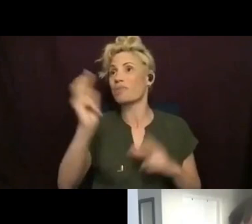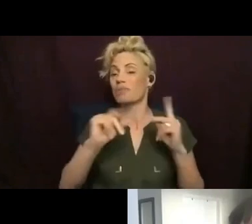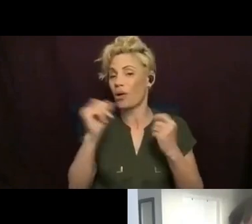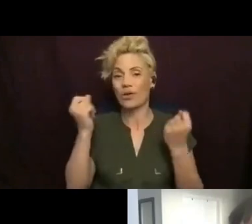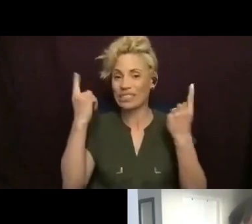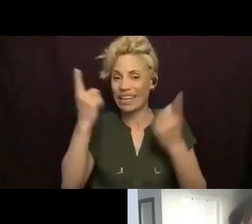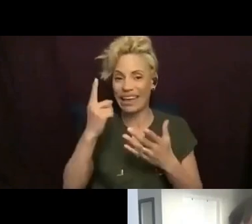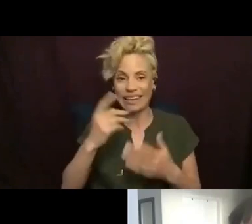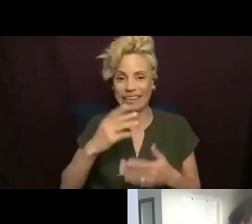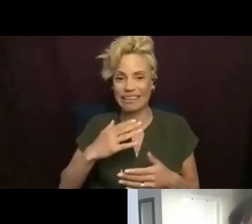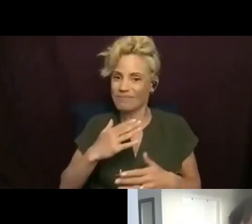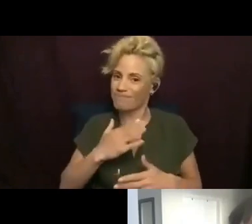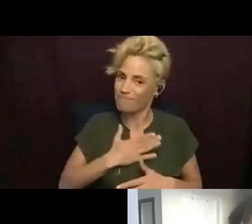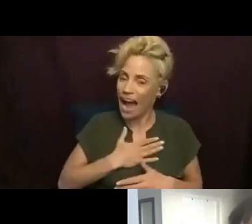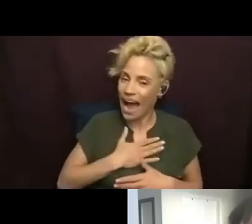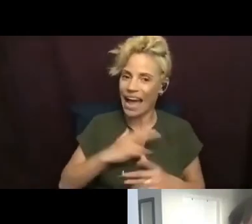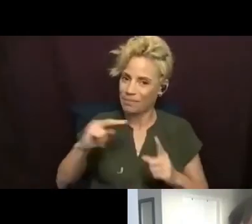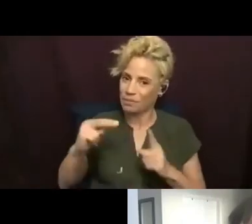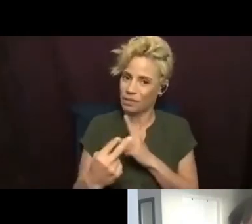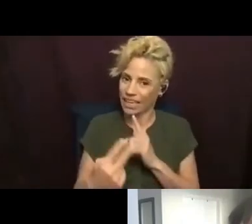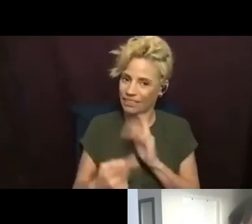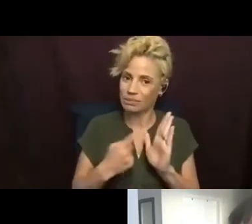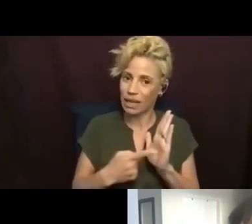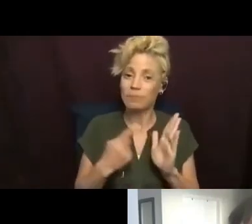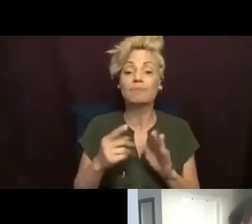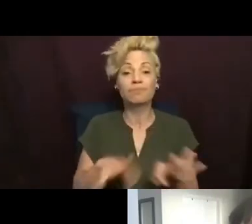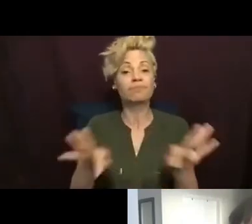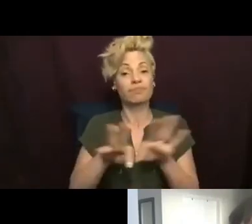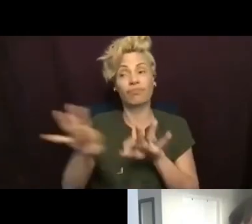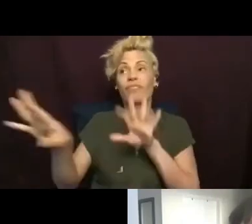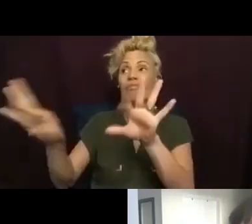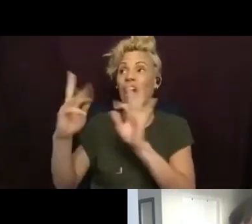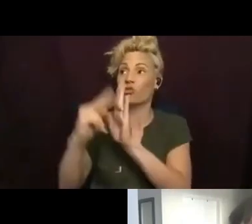who aren't familiar with disability to give me some feedback